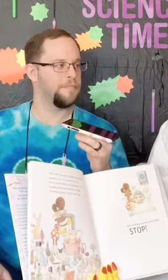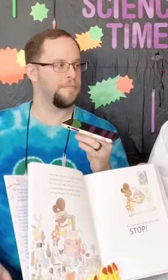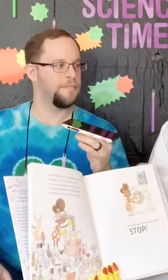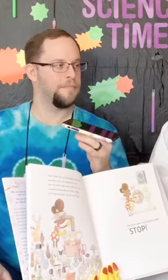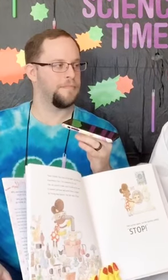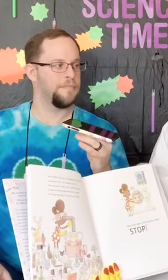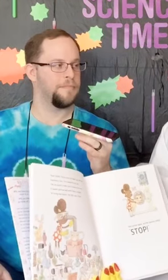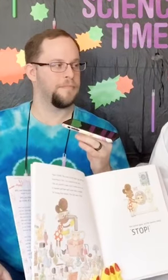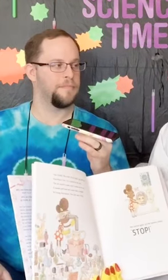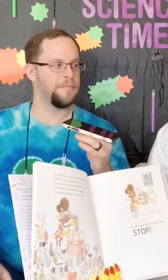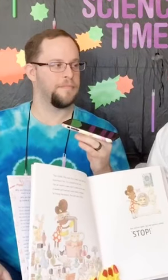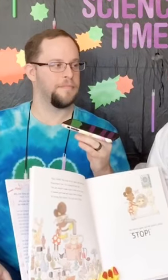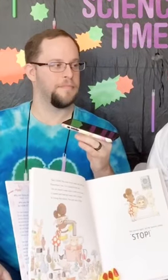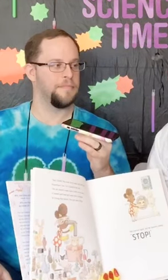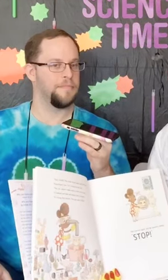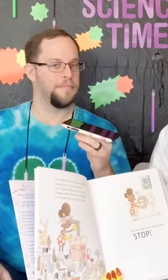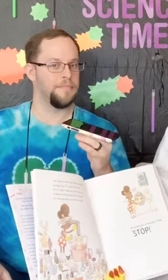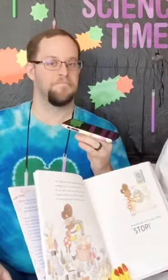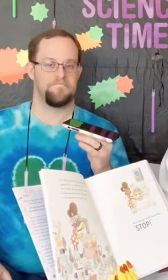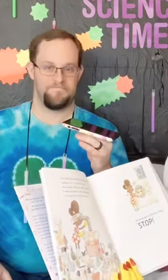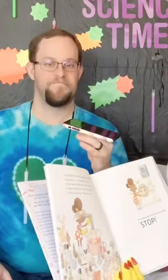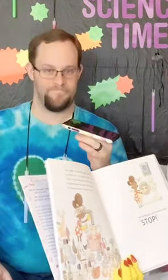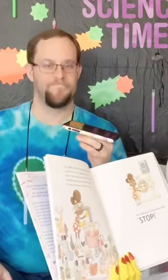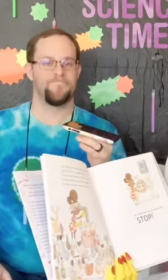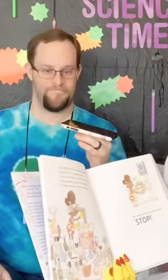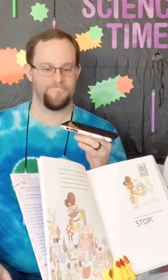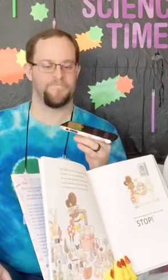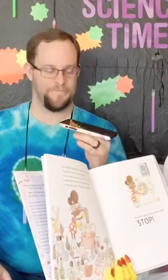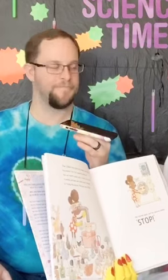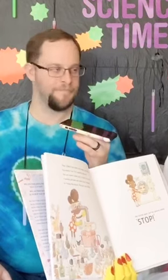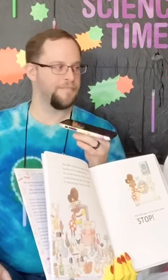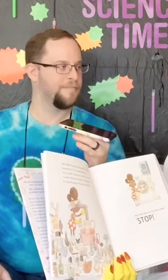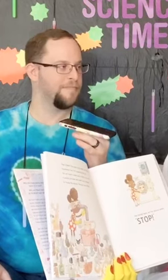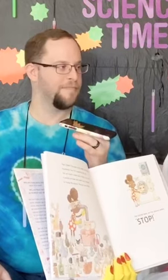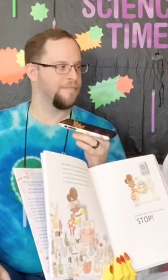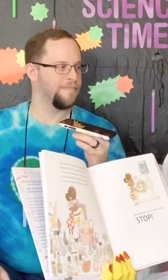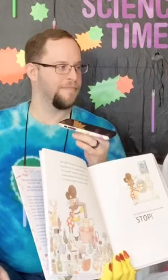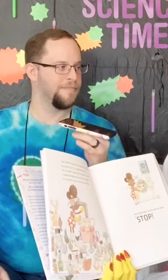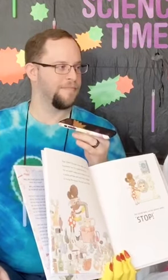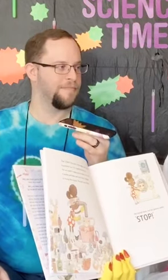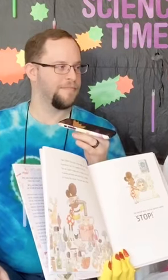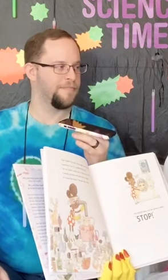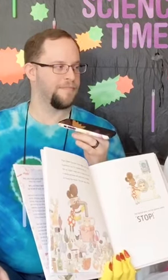it's caused by the cat! The cat couldn't make such a stink on its own.